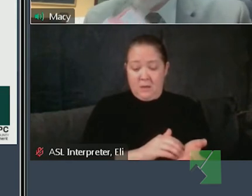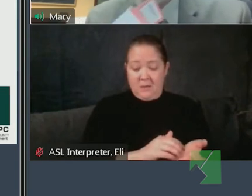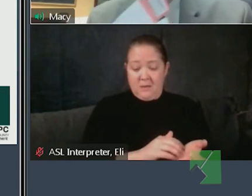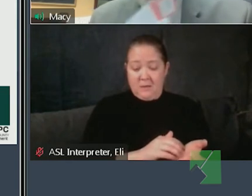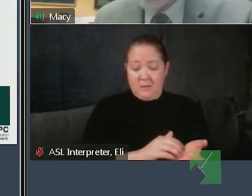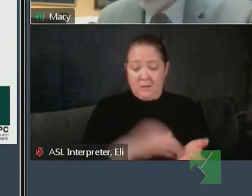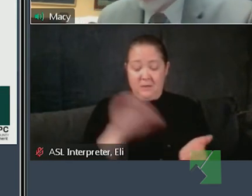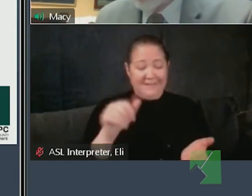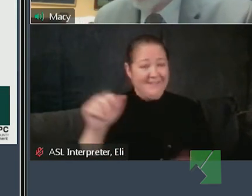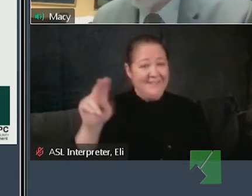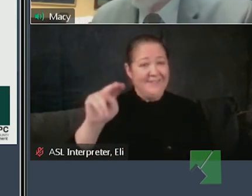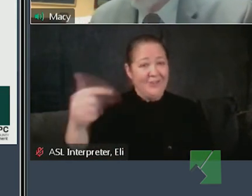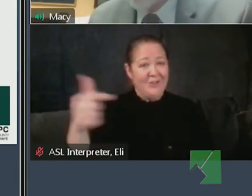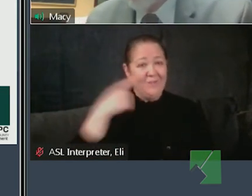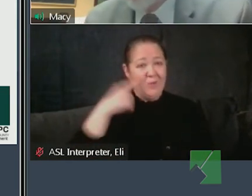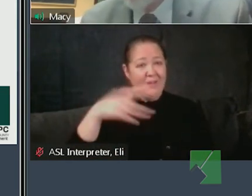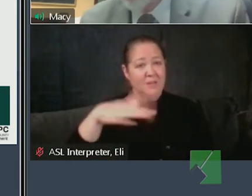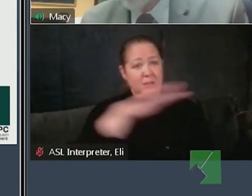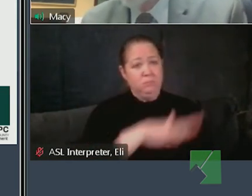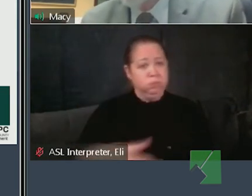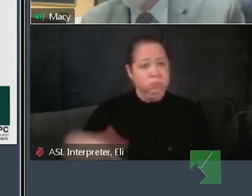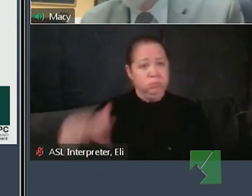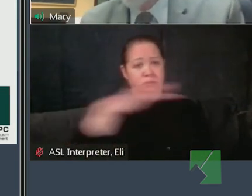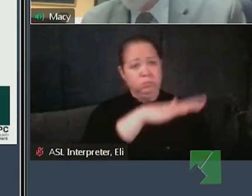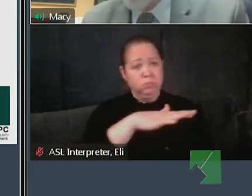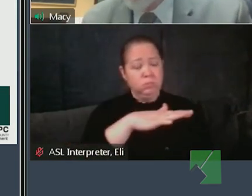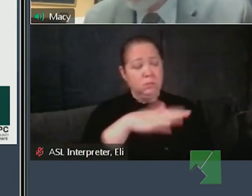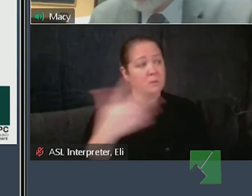compatibility issue further. So for all those reasons,